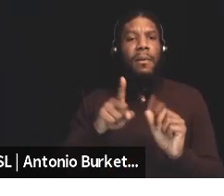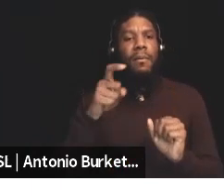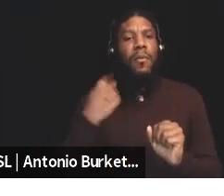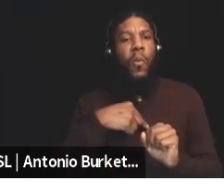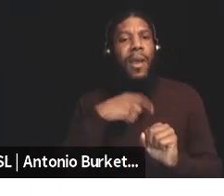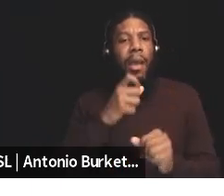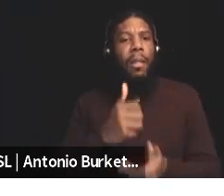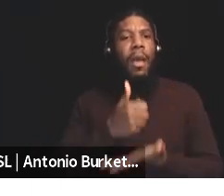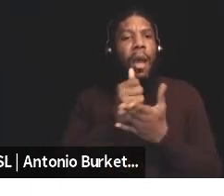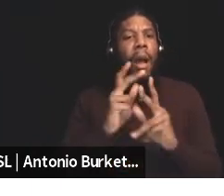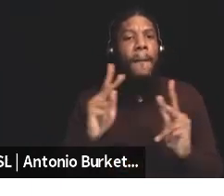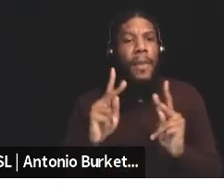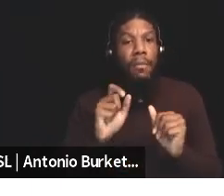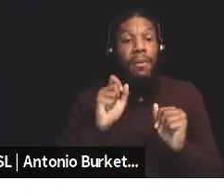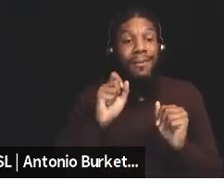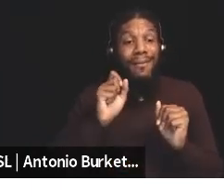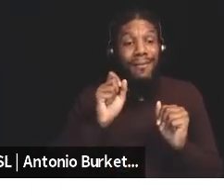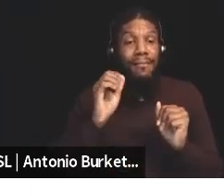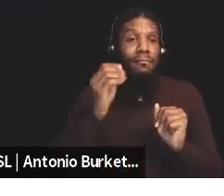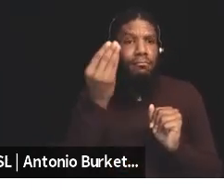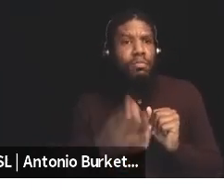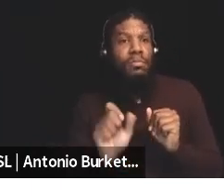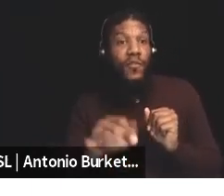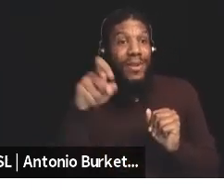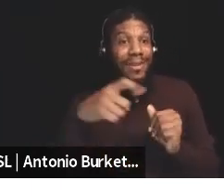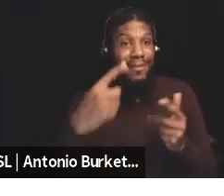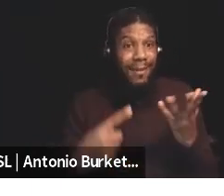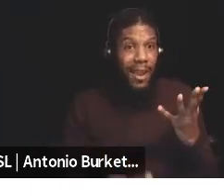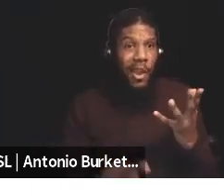if they're looking for something from us, sometimes we really need that reciprocated too